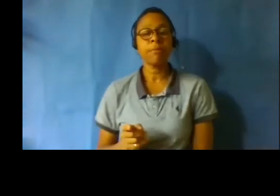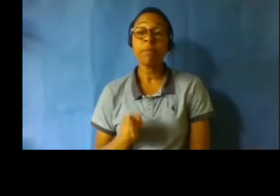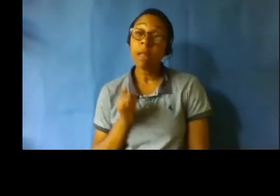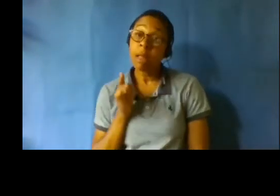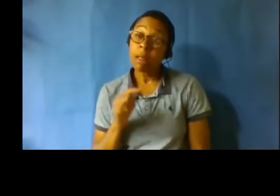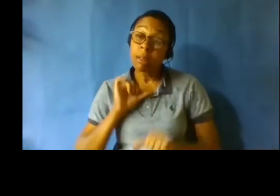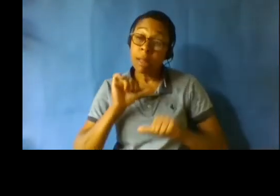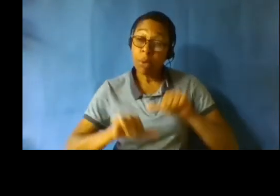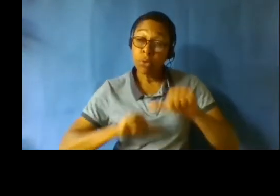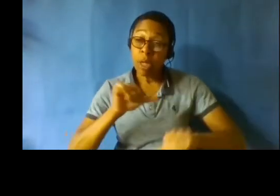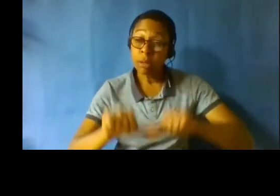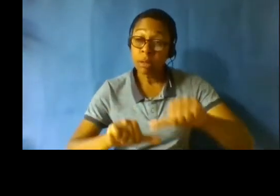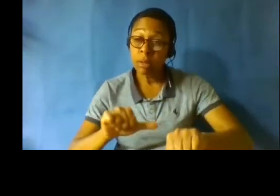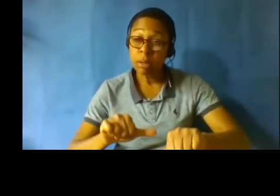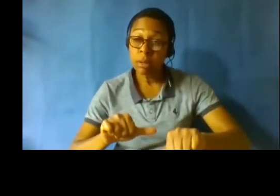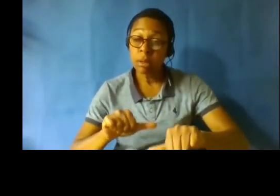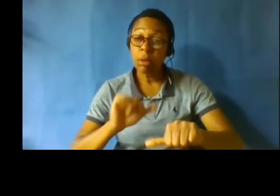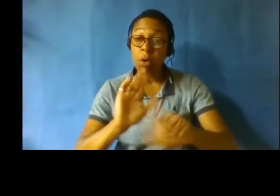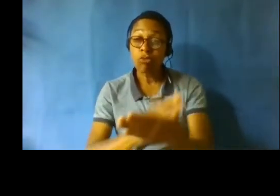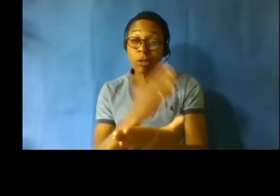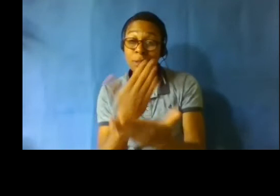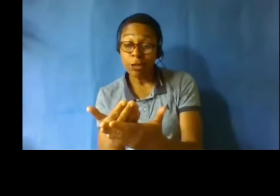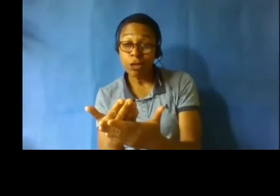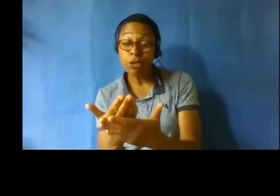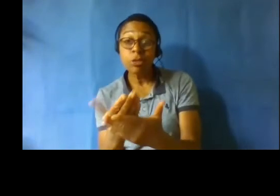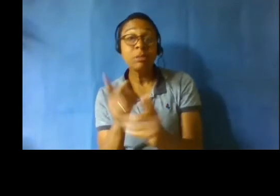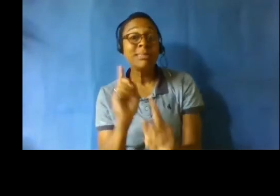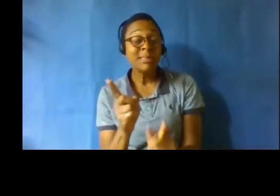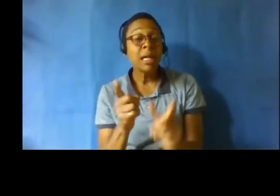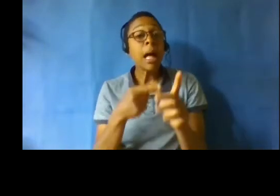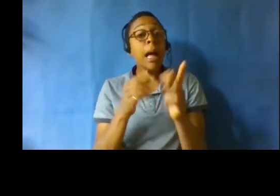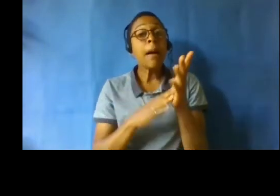something which amanda baggs addresses in her 2007 youtube performance called